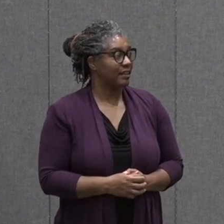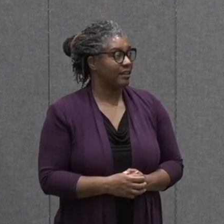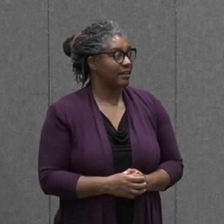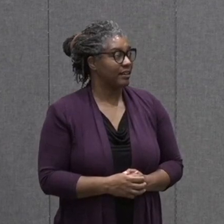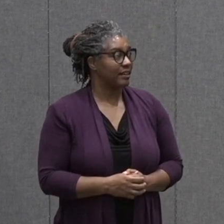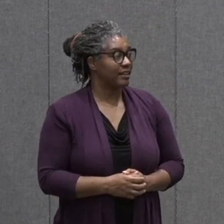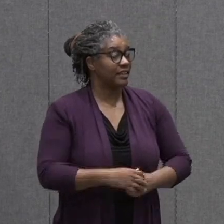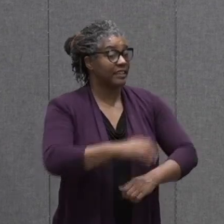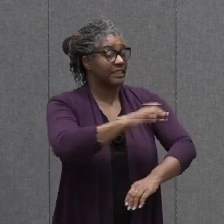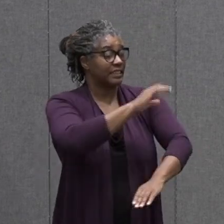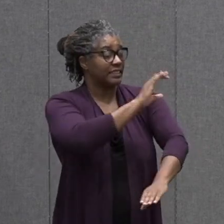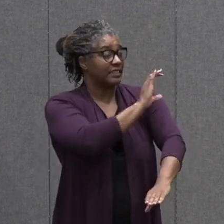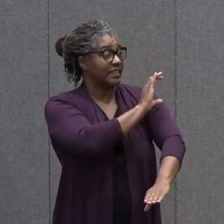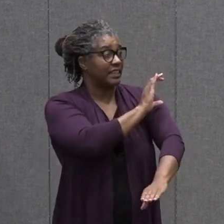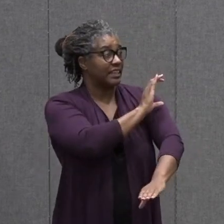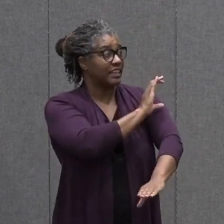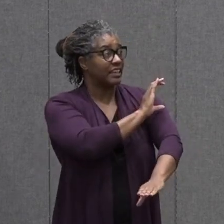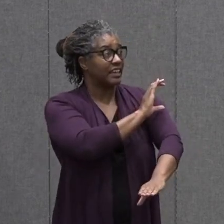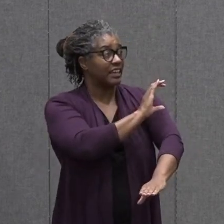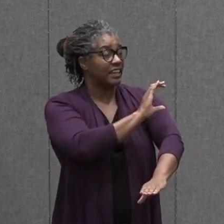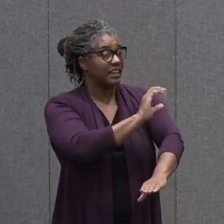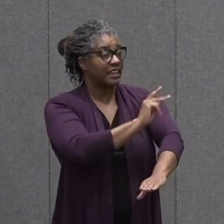Kuh, must be a k sound.